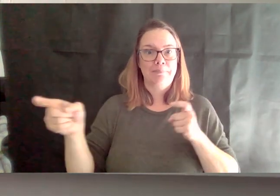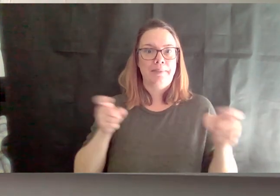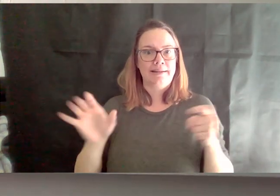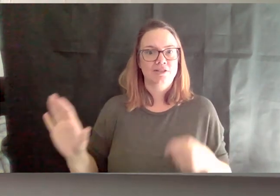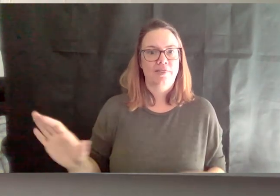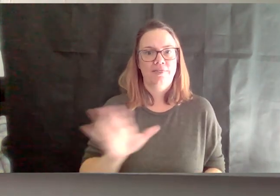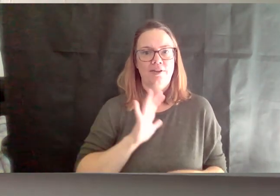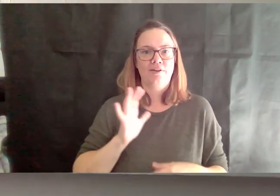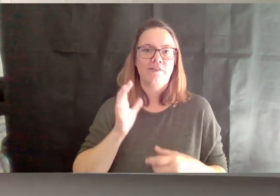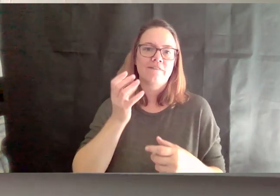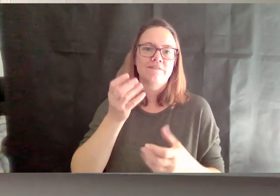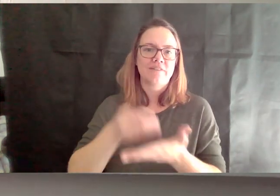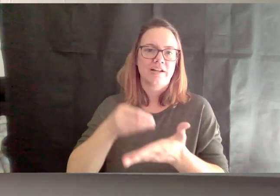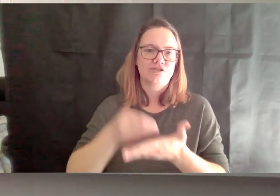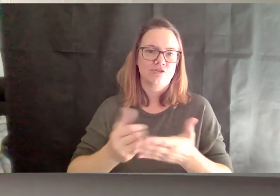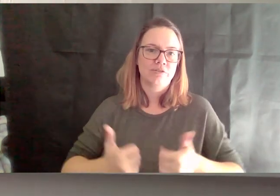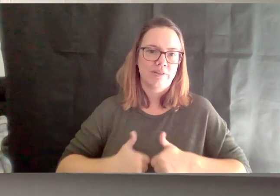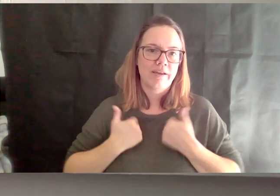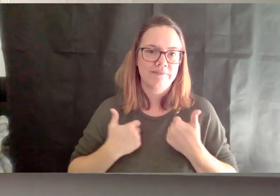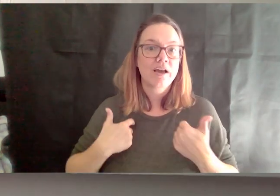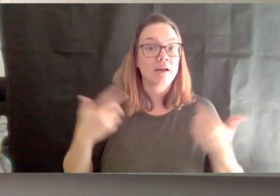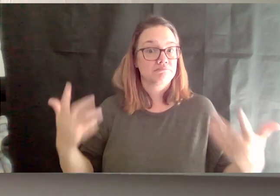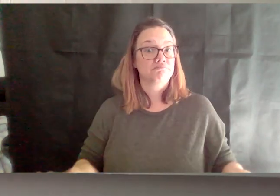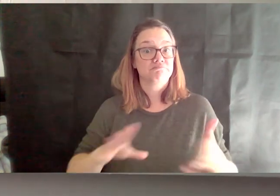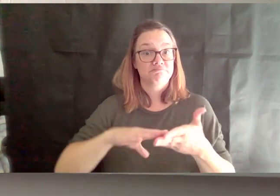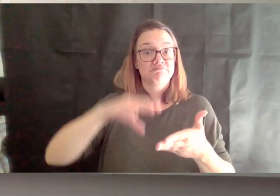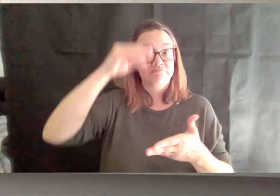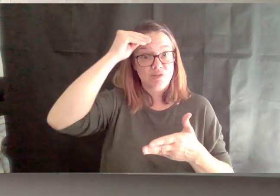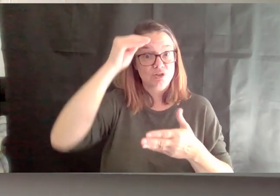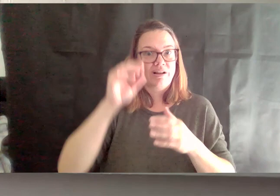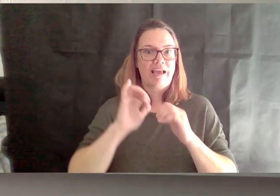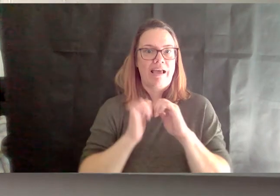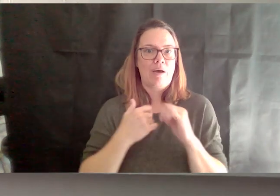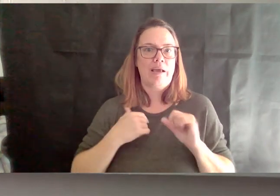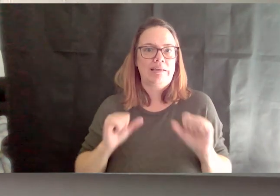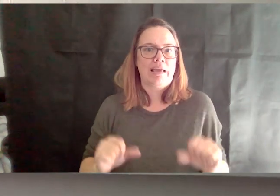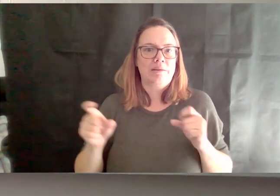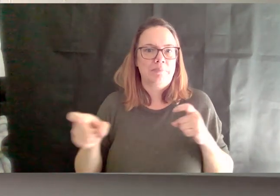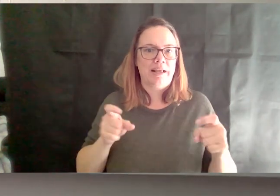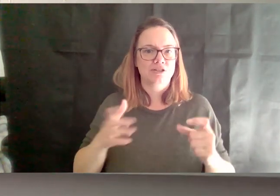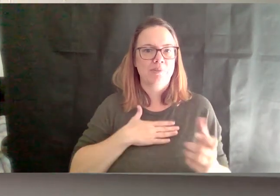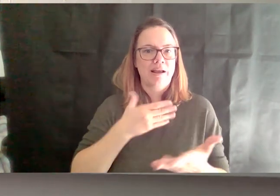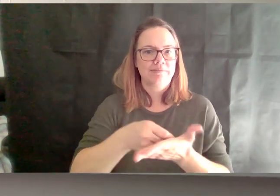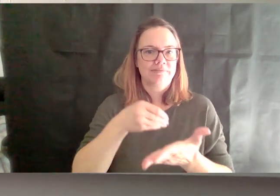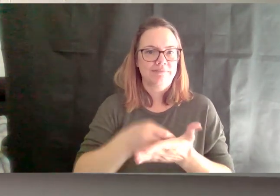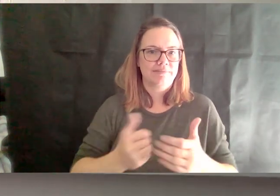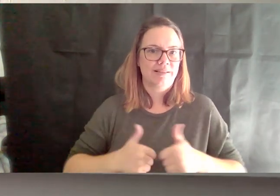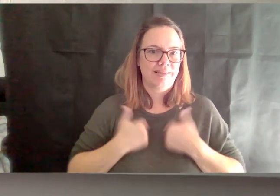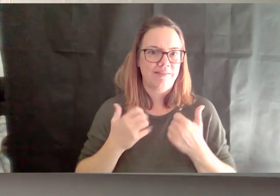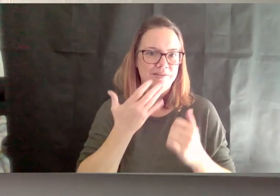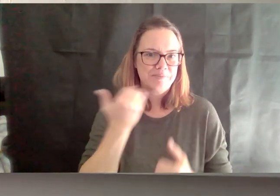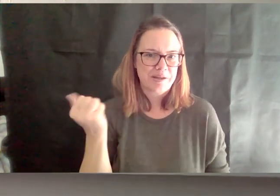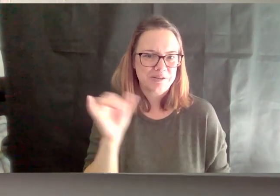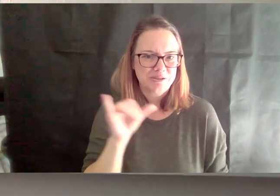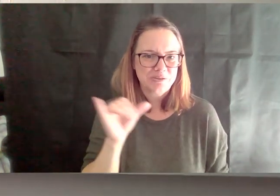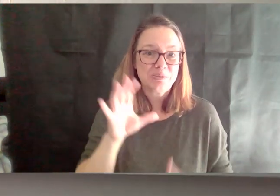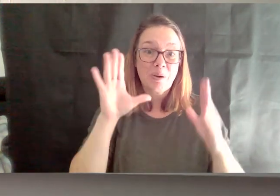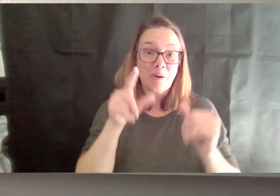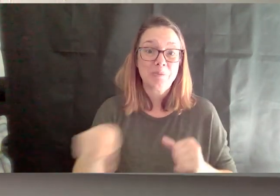And I think there's some things that I've learned about how I can manage my financial life a little bit better, and I hope that everyone else has learned something, too.